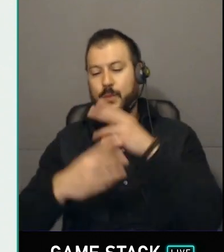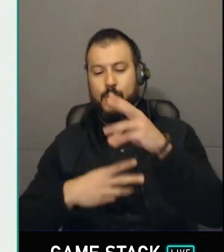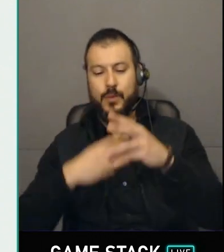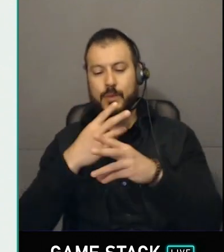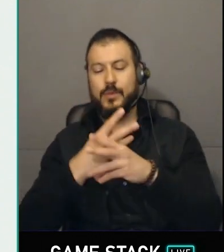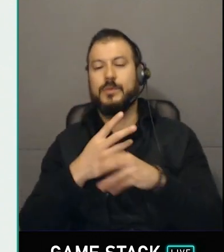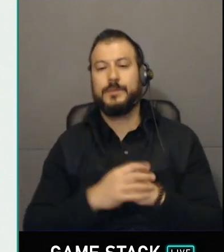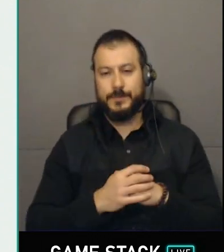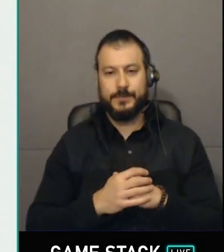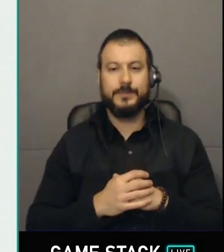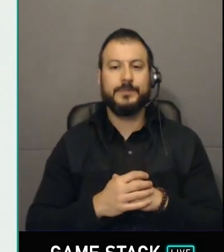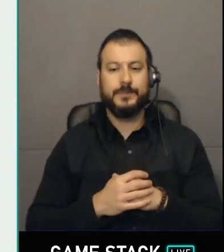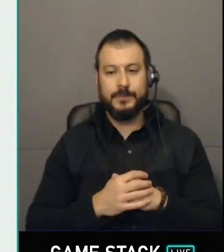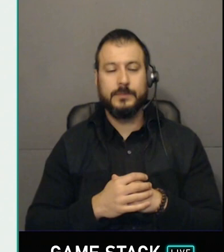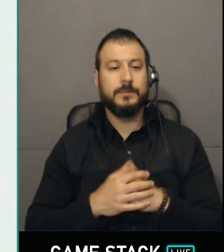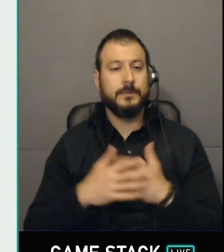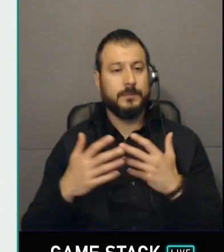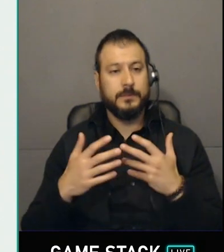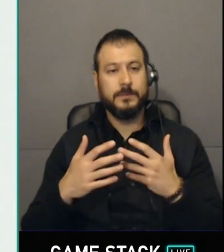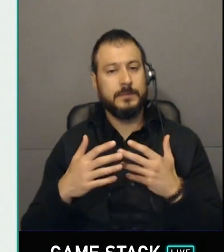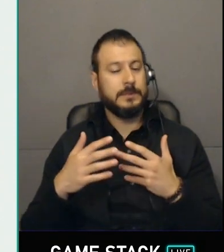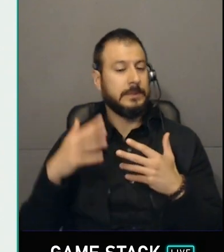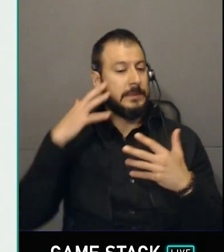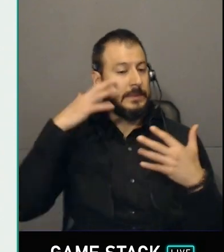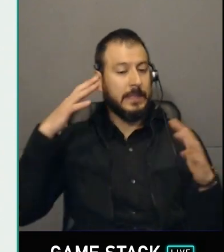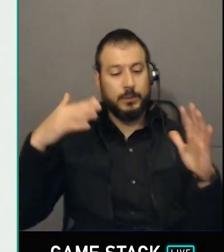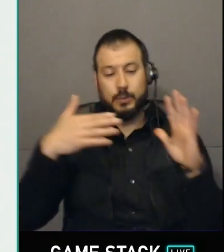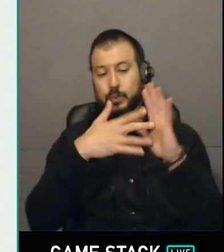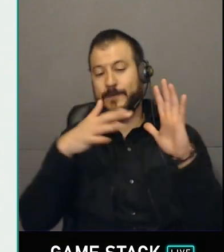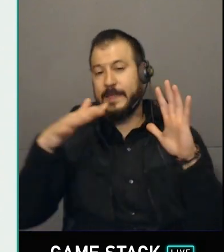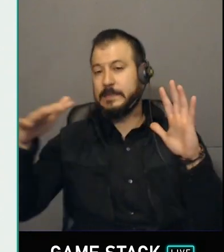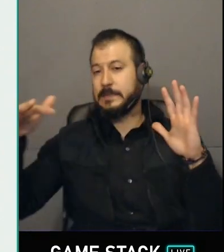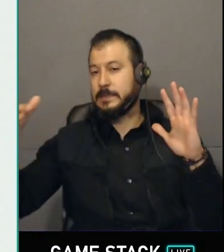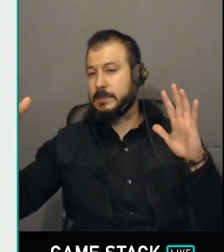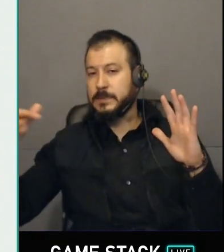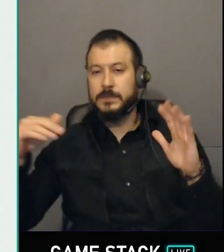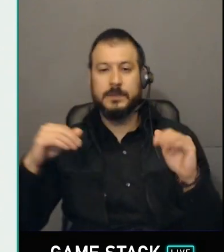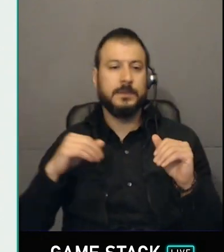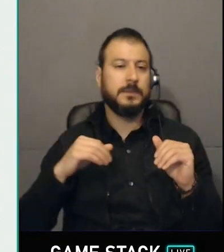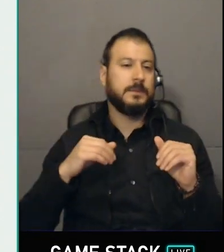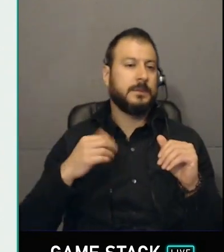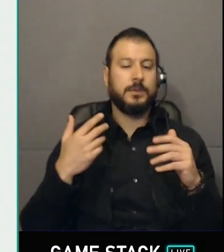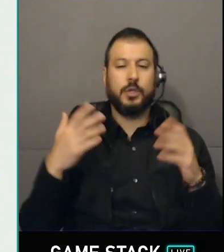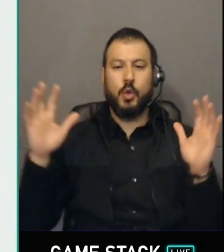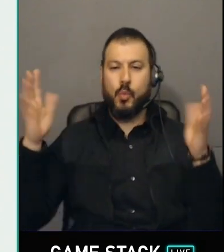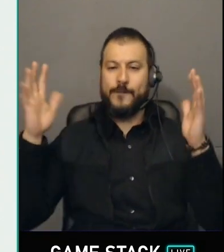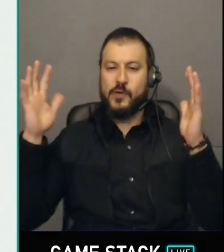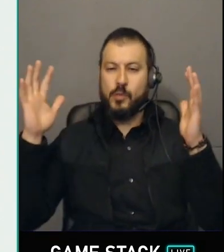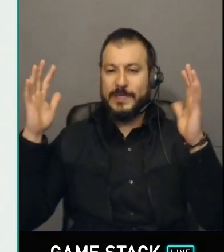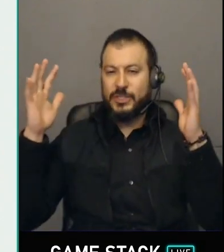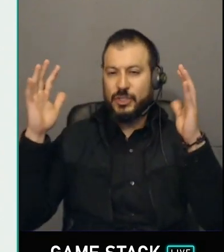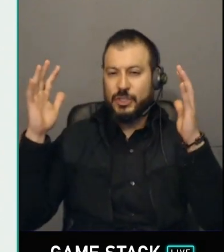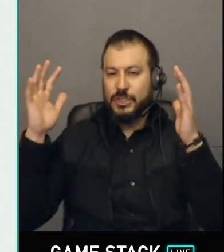Whether that sound's reflecting off of walls, the reverberation of the space you're in,